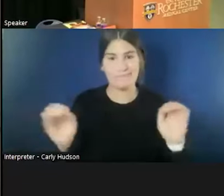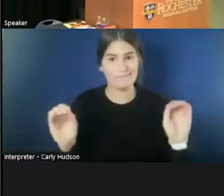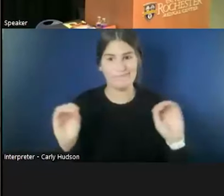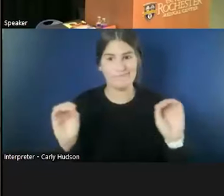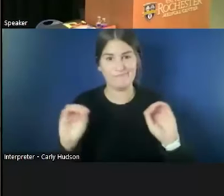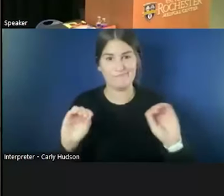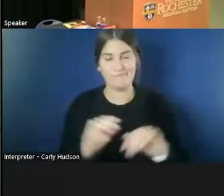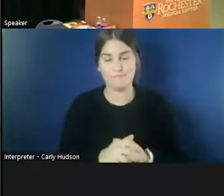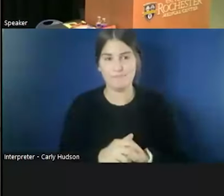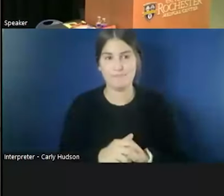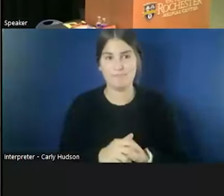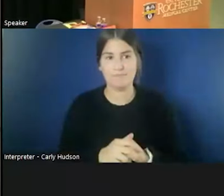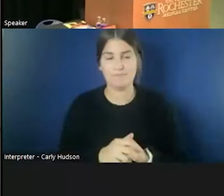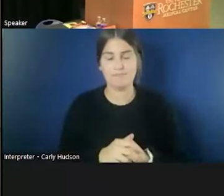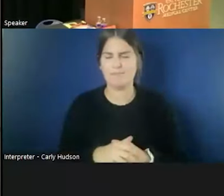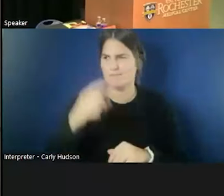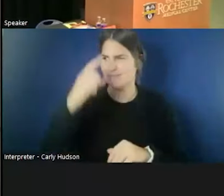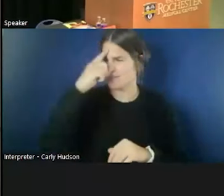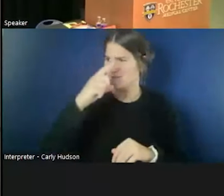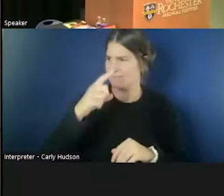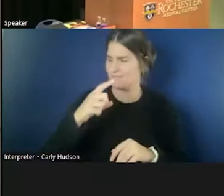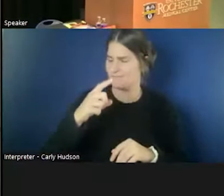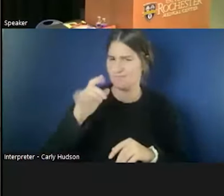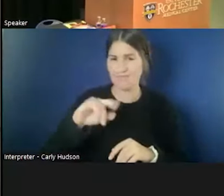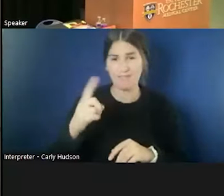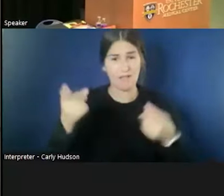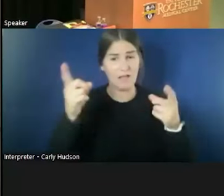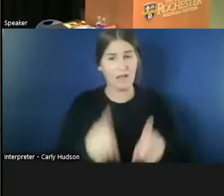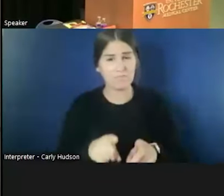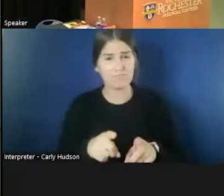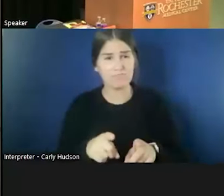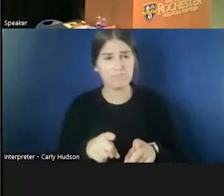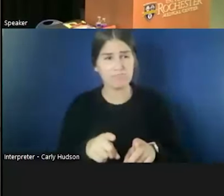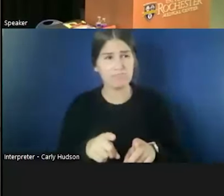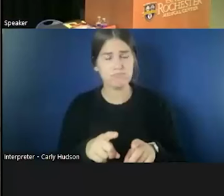so when we look at that we have to think is that a coincidence I don't think so I don't think